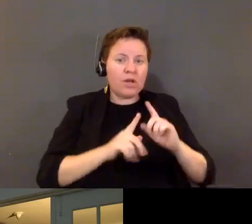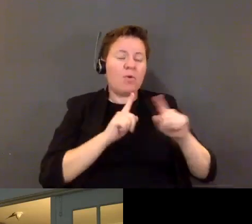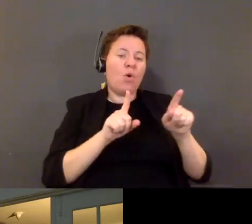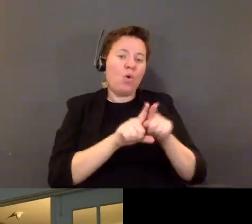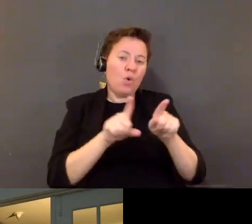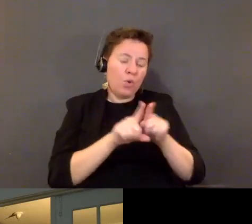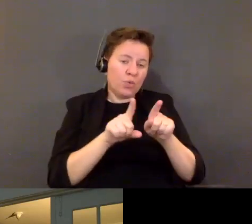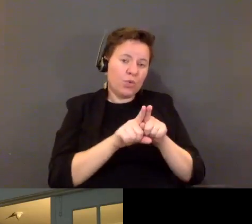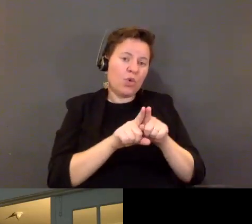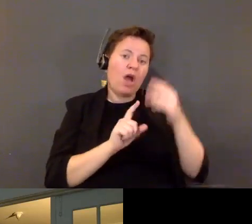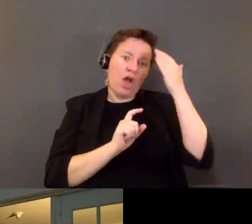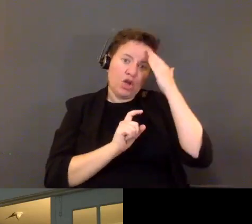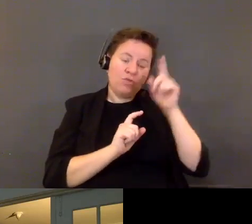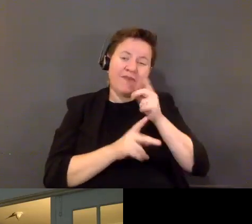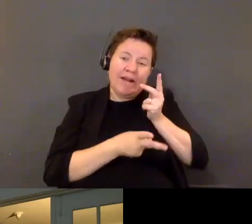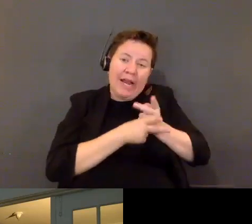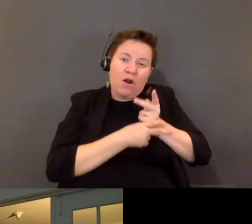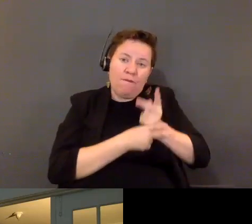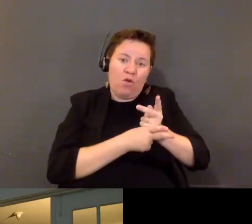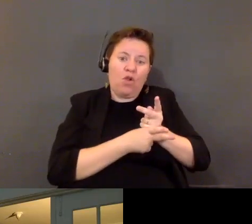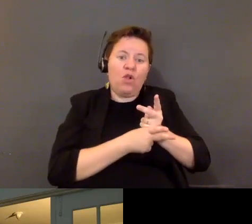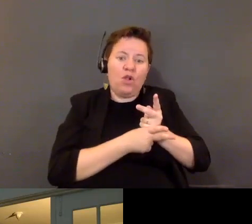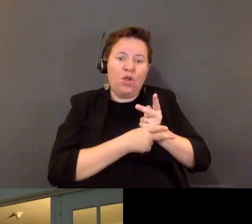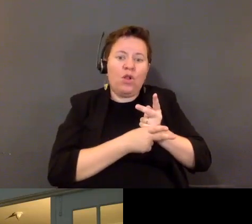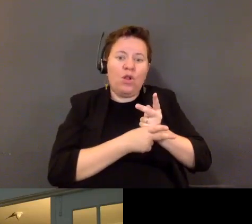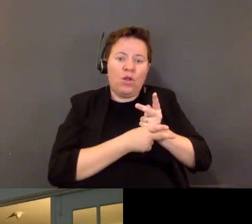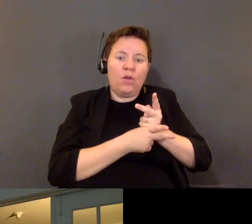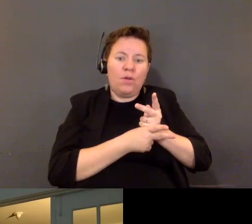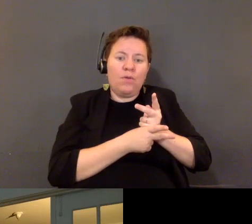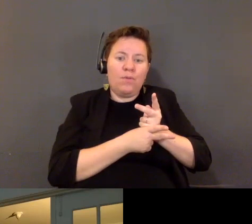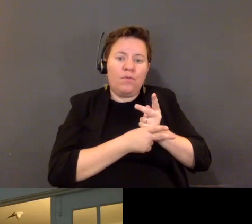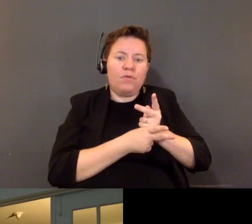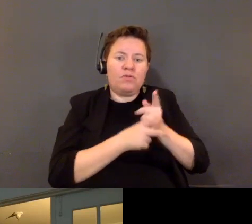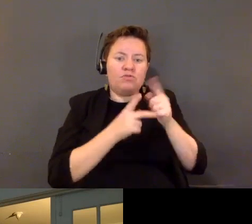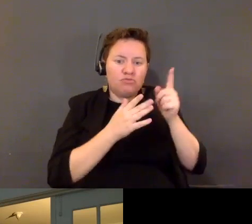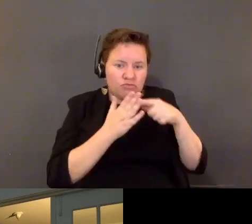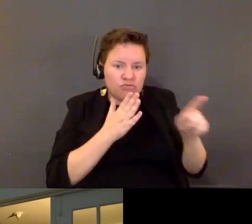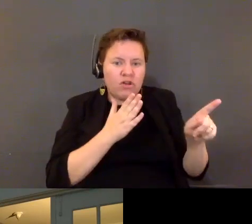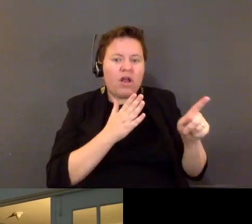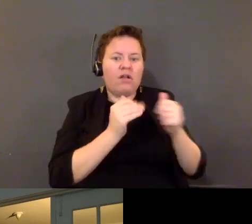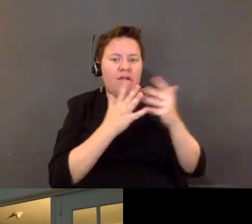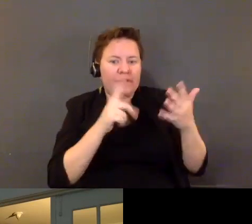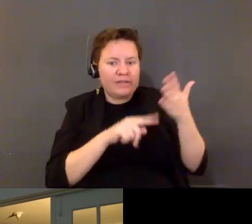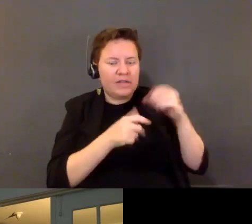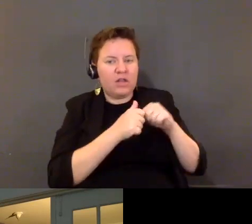i know been very careful to um check a lot of the things in the book with your family and friends